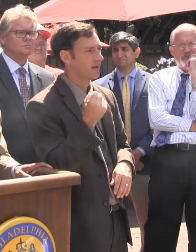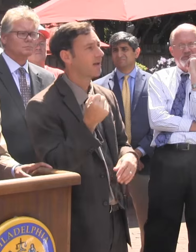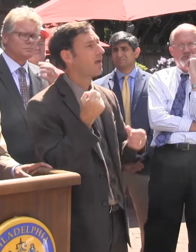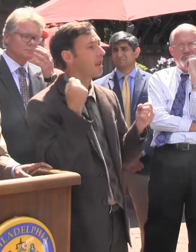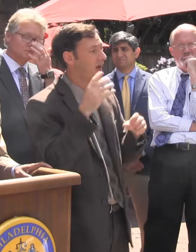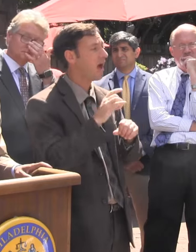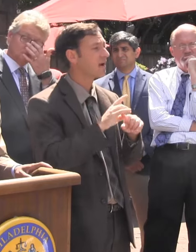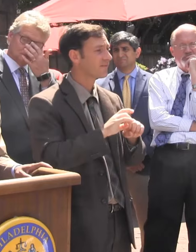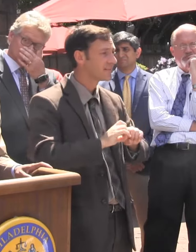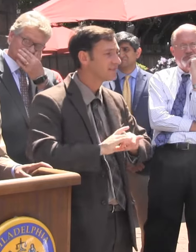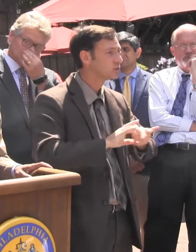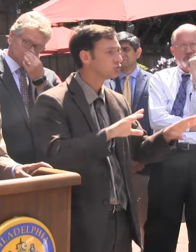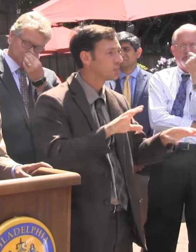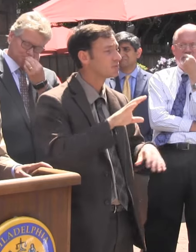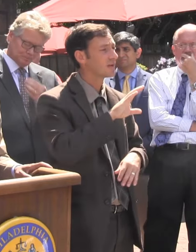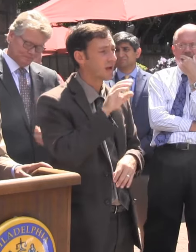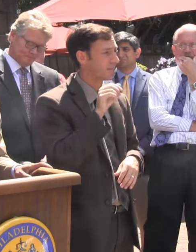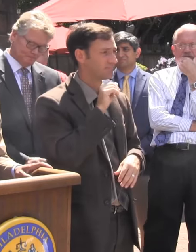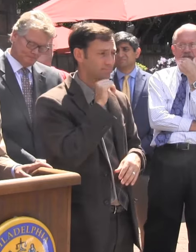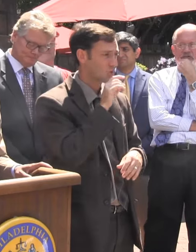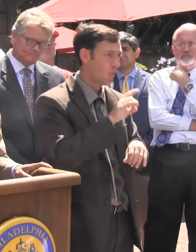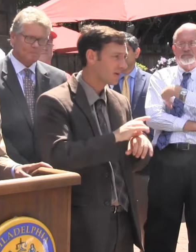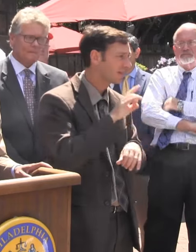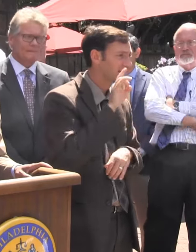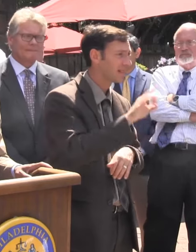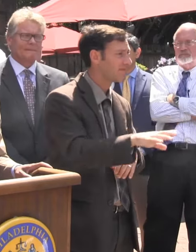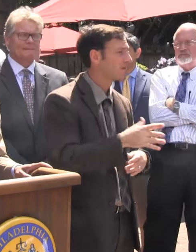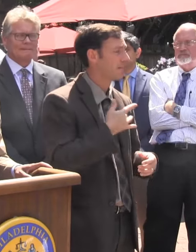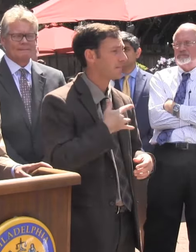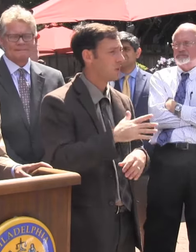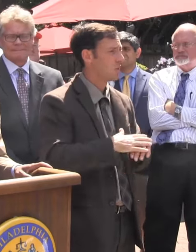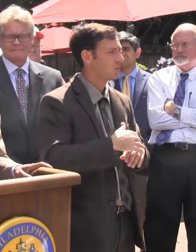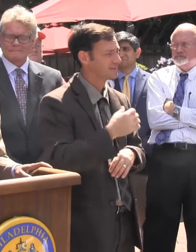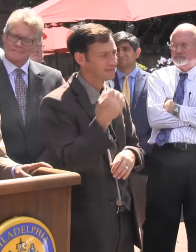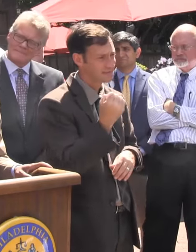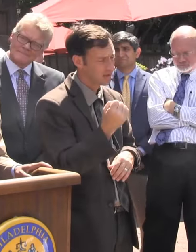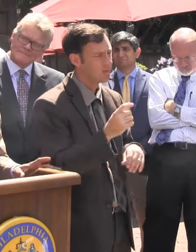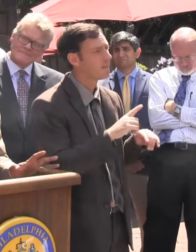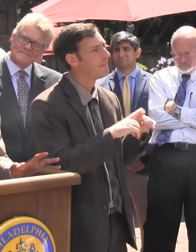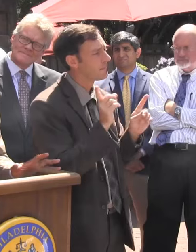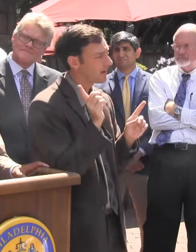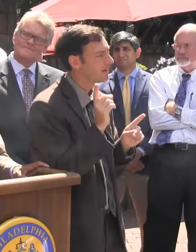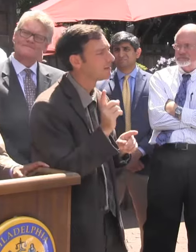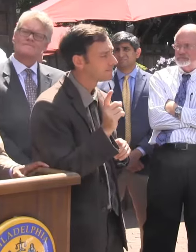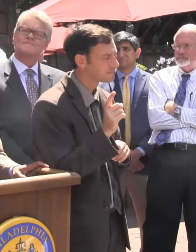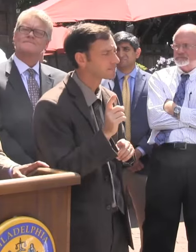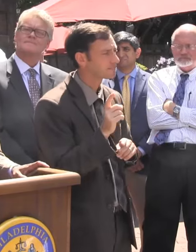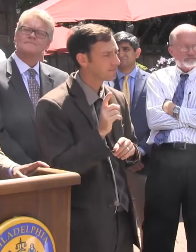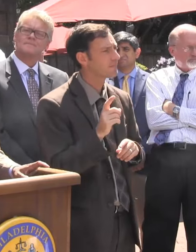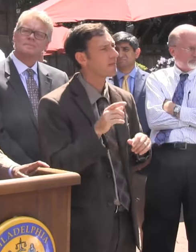companies actually don't even deliver usually on Saturdays, but these arrangements that